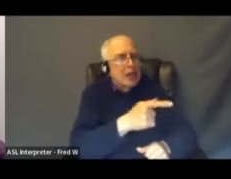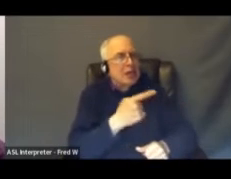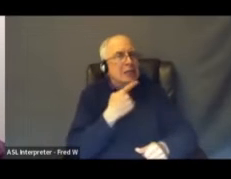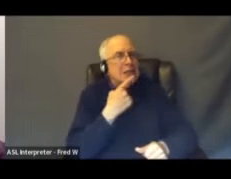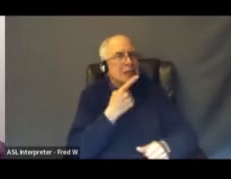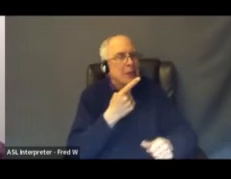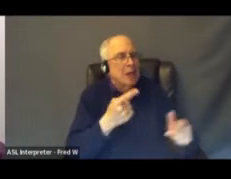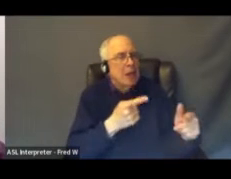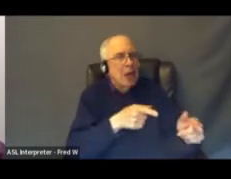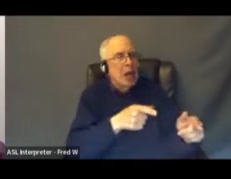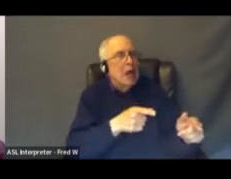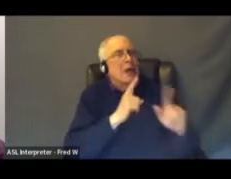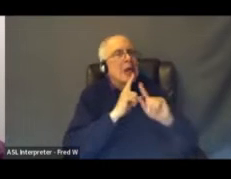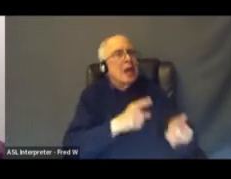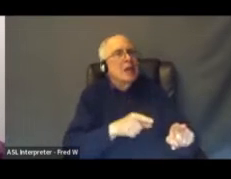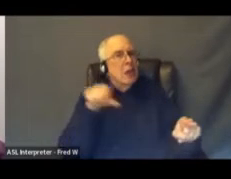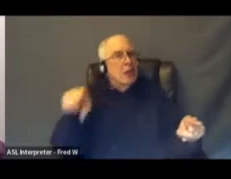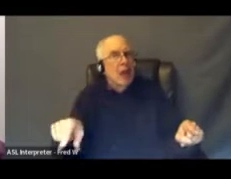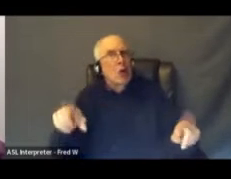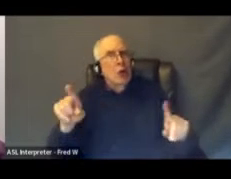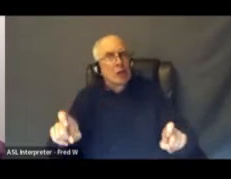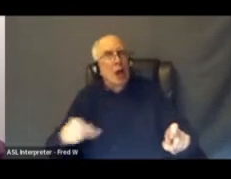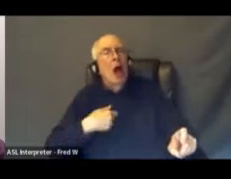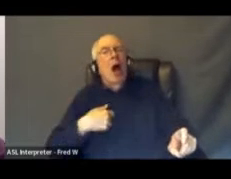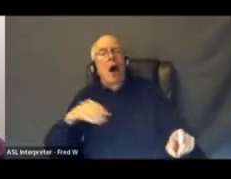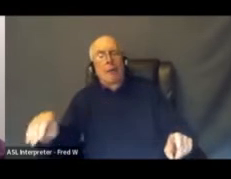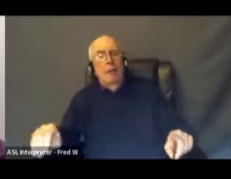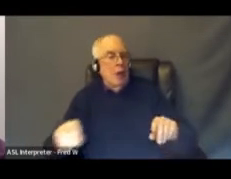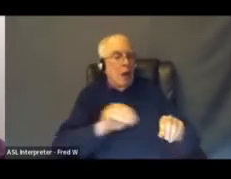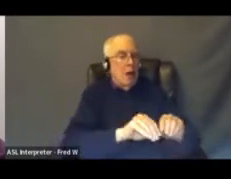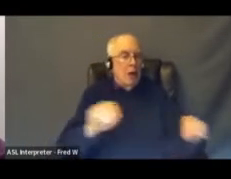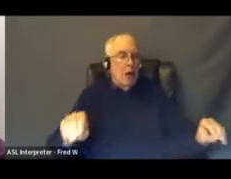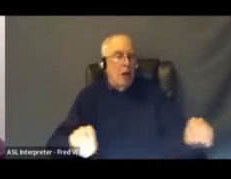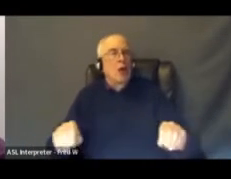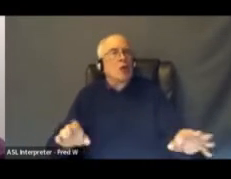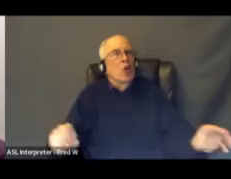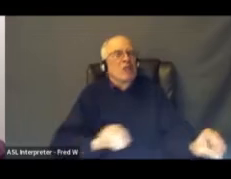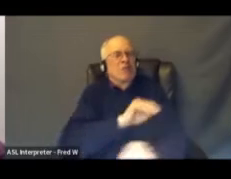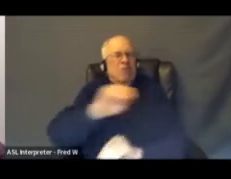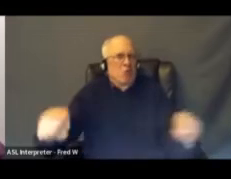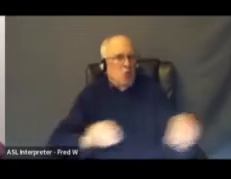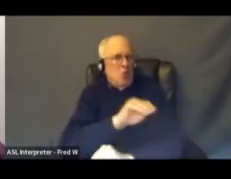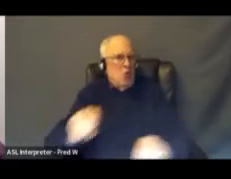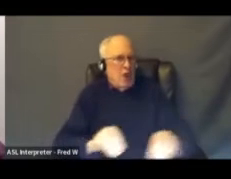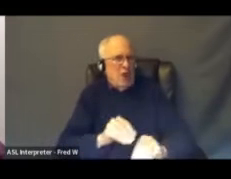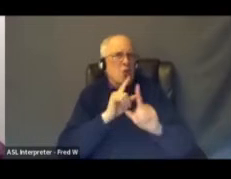answering all their questions, and I can confirm information. Meaning, hey, do you forget the